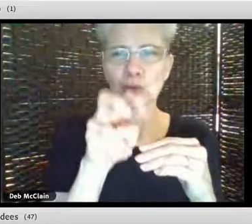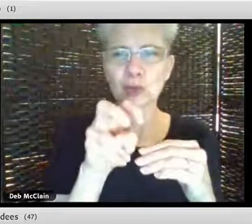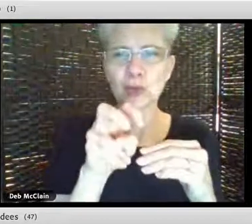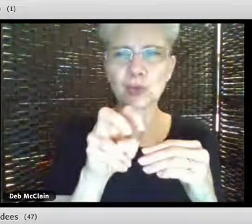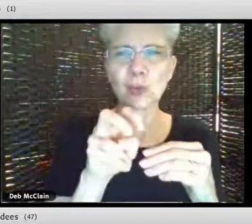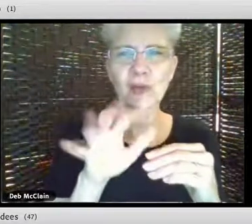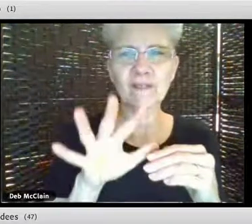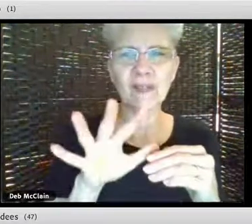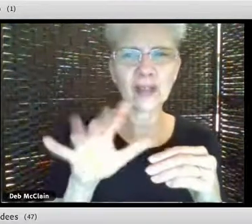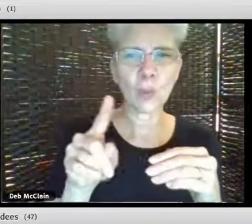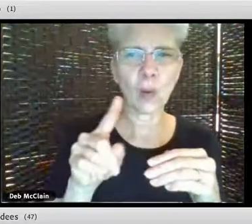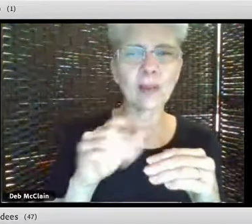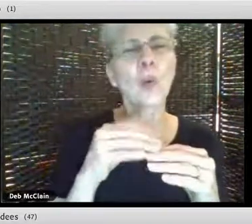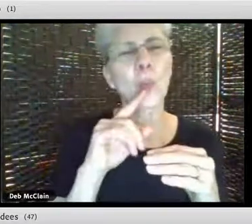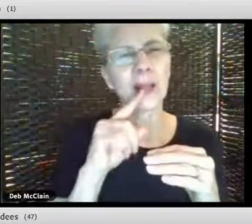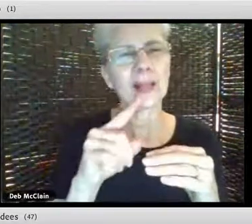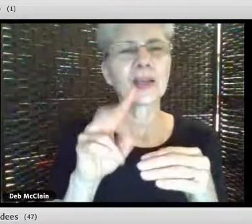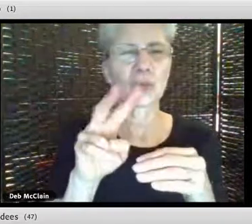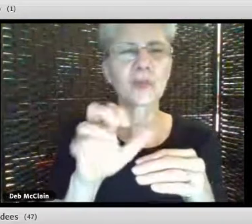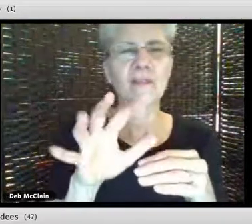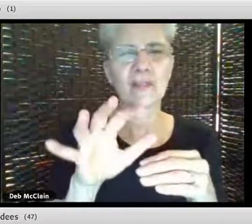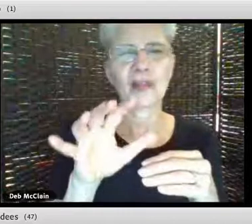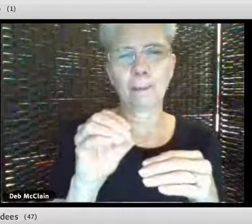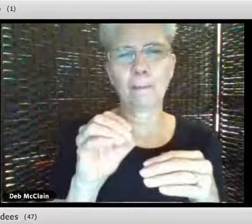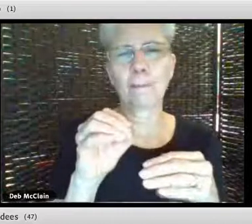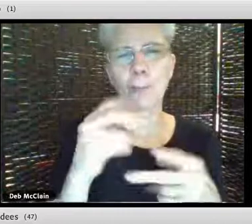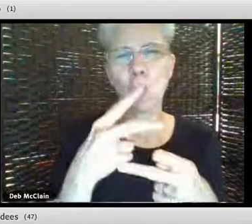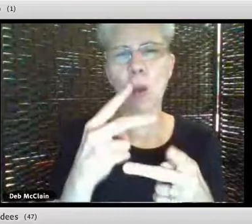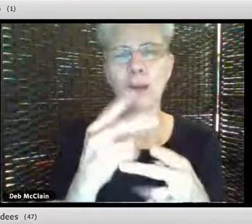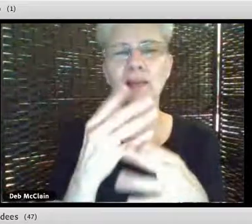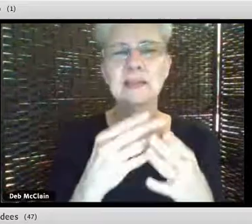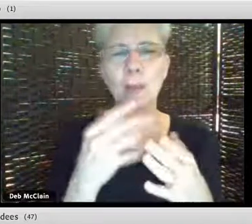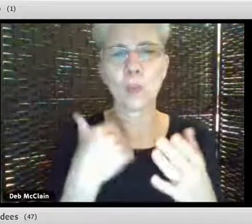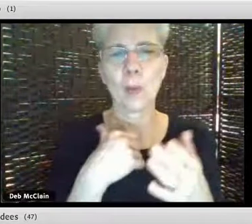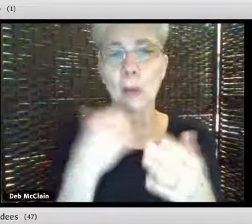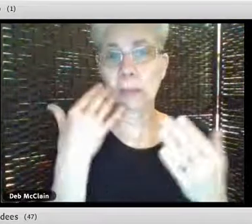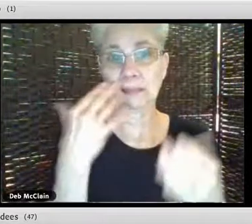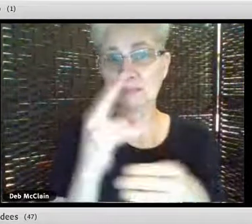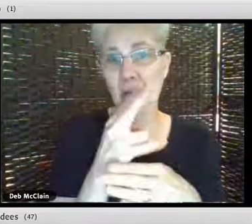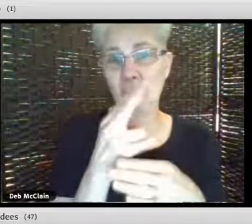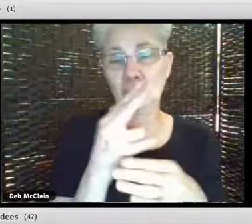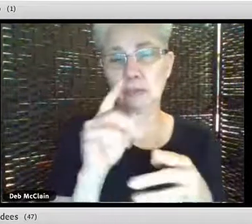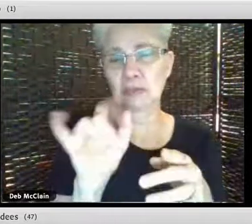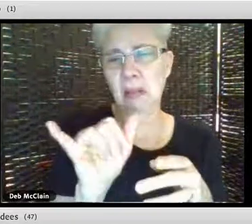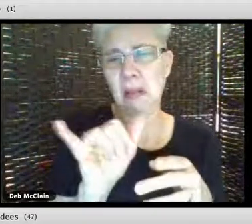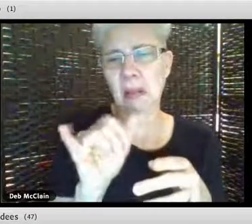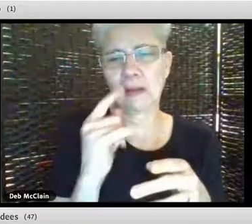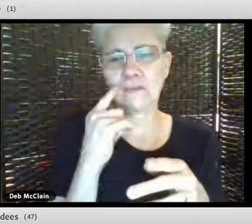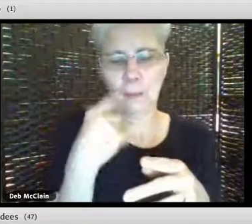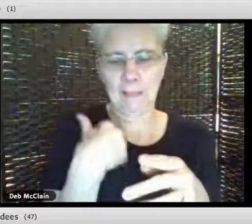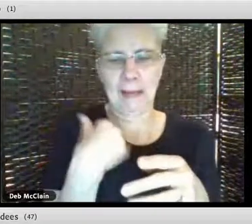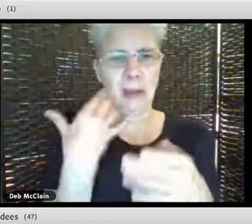at one time over 250 products. Now, some of them we probably wouldn't use. Like, at least for me, I don't know how to code.